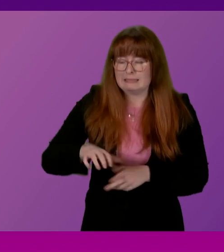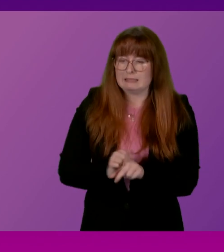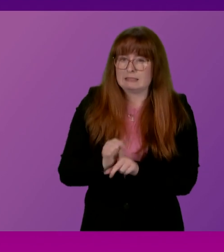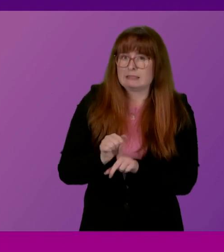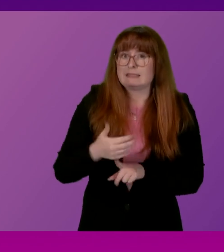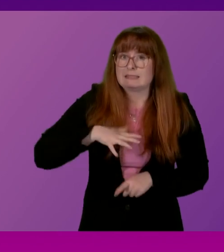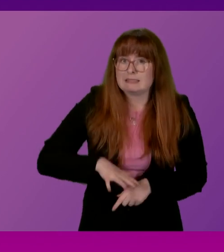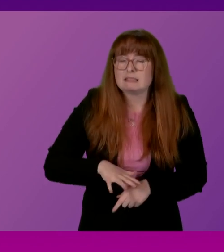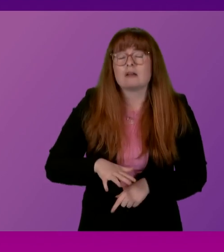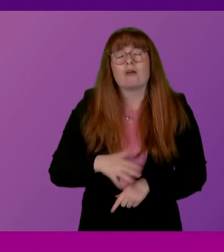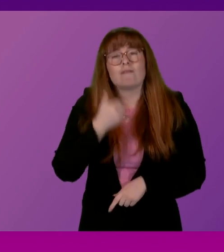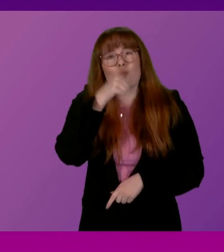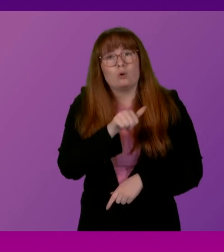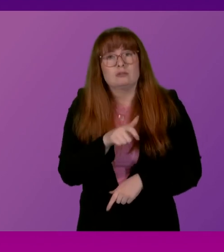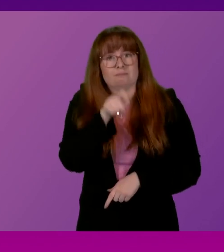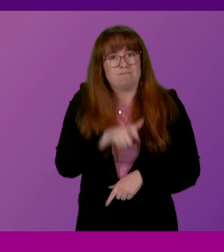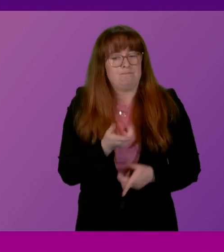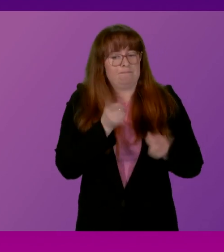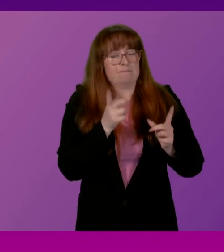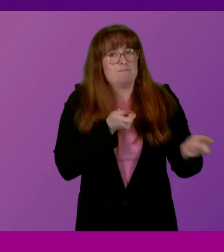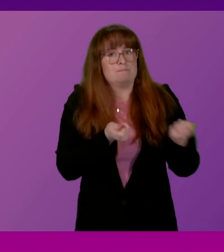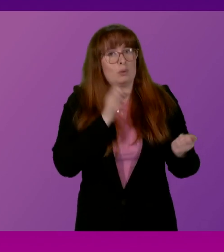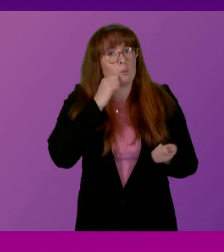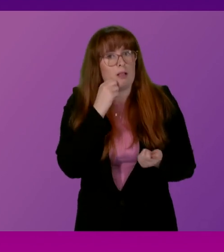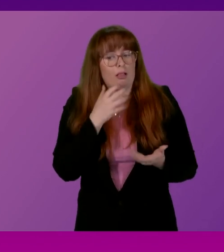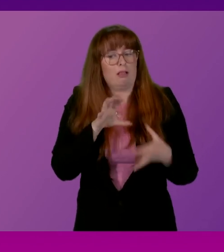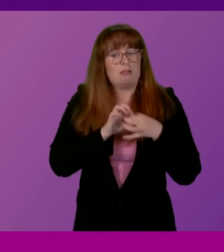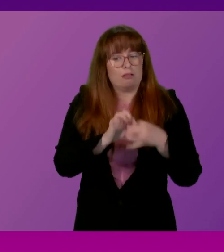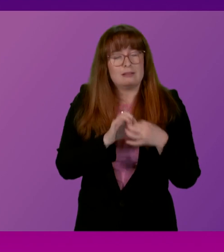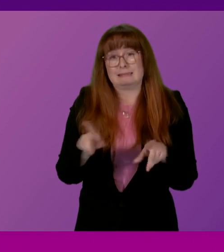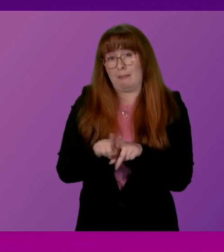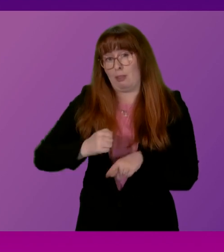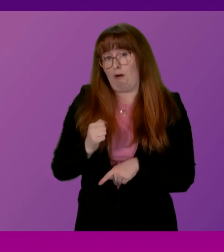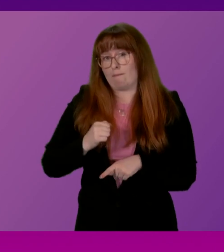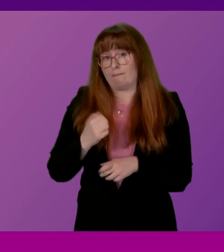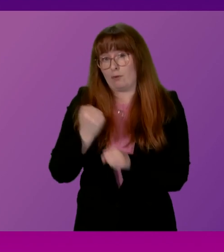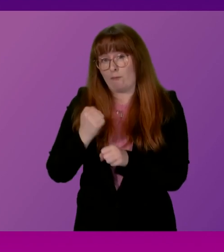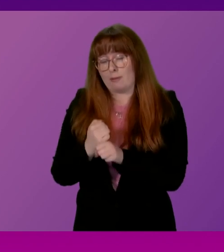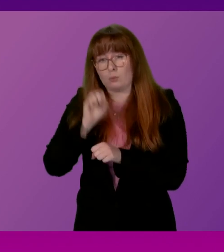The cabinet secretary and the Government will remain close to the health board, and I am